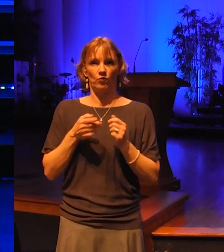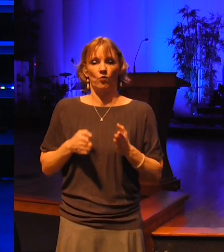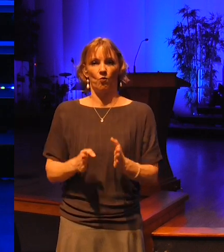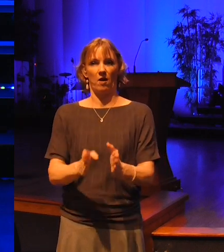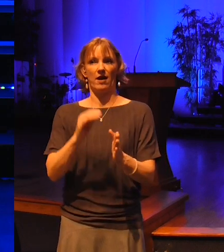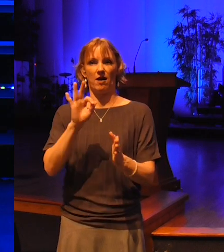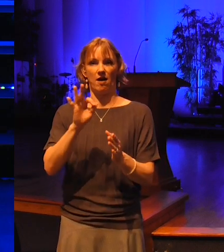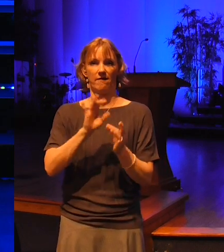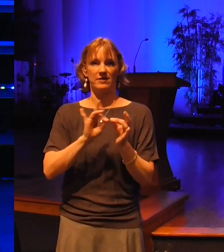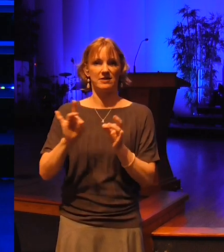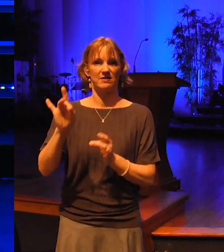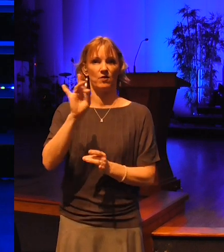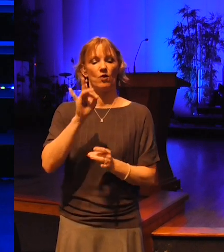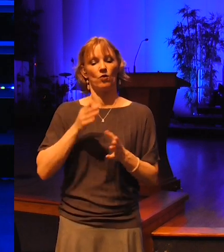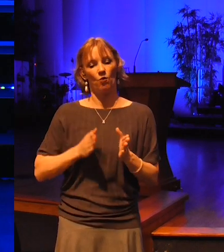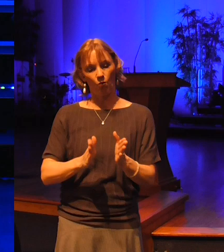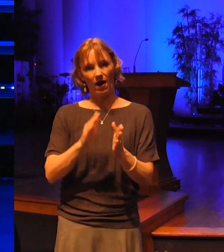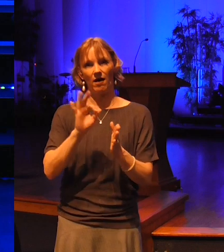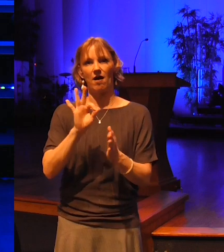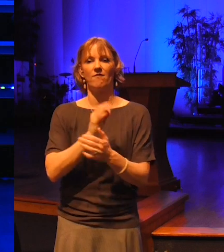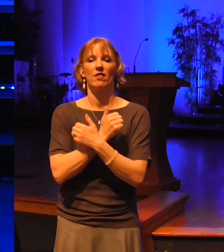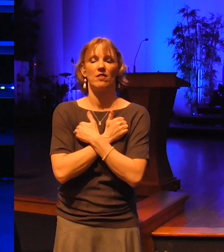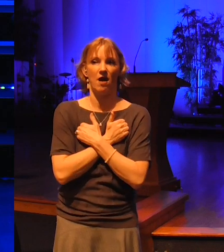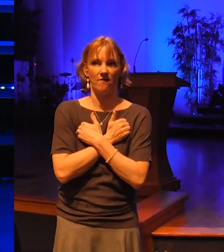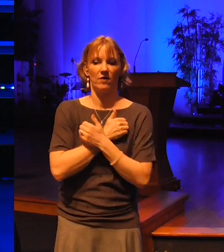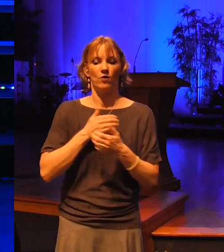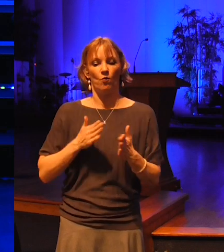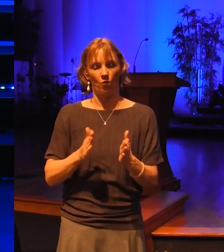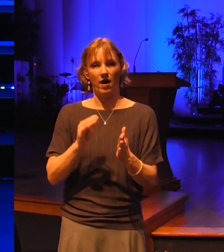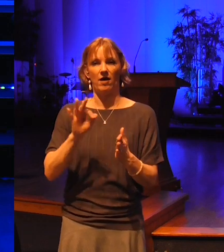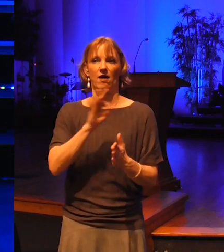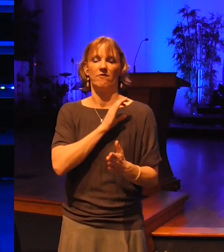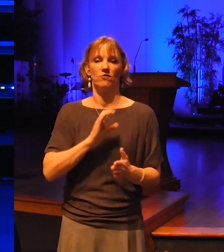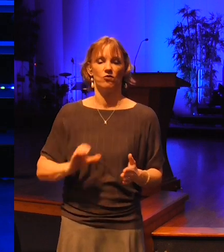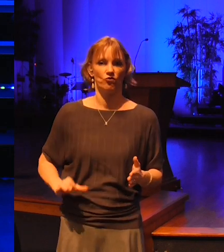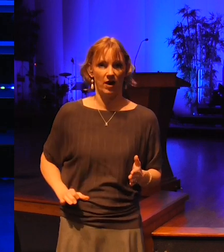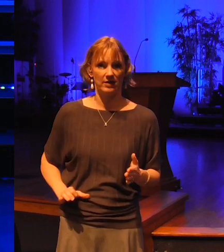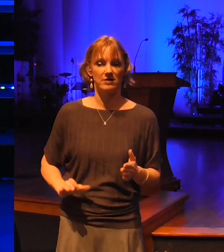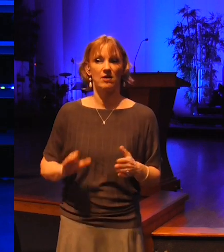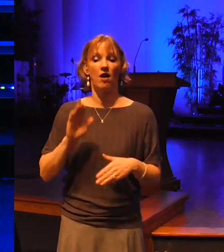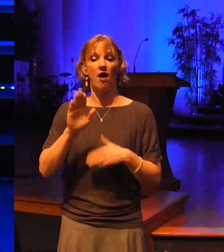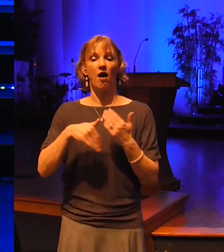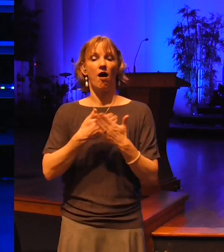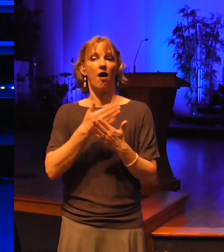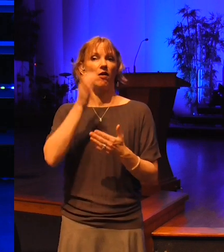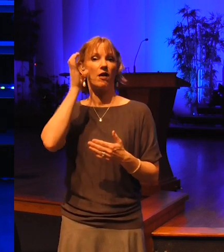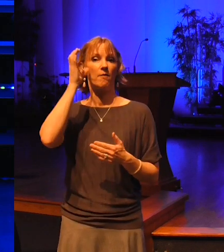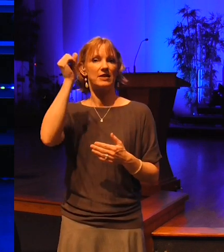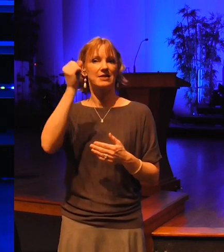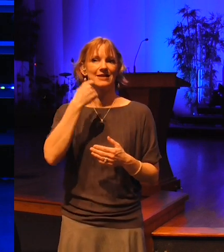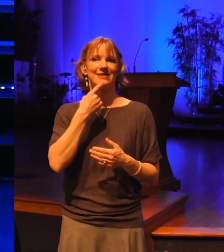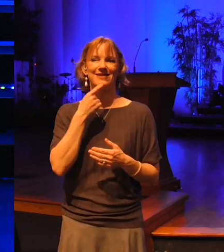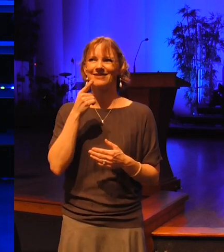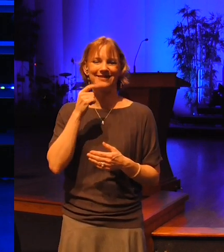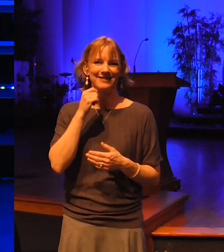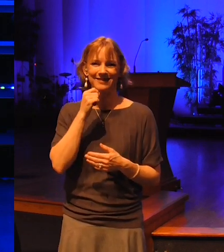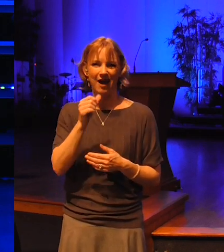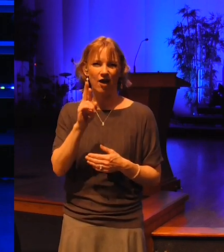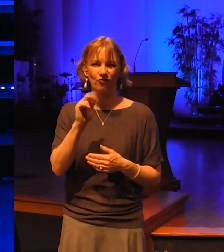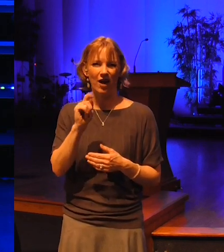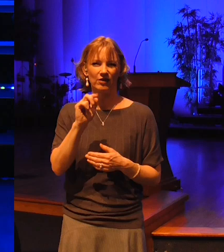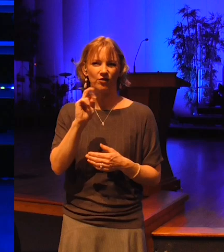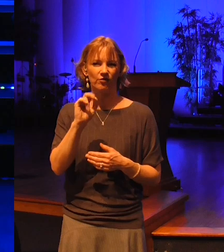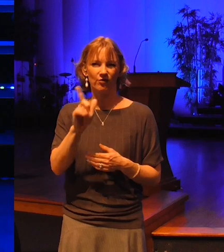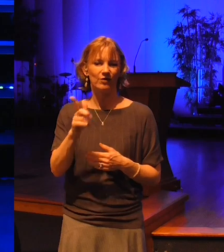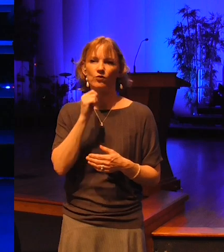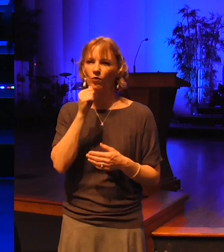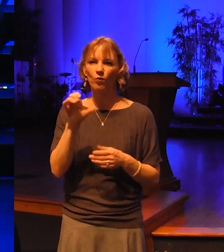way of love into the way of the Christ all common sense will say that's irrational don't do that do